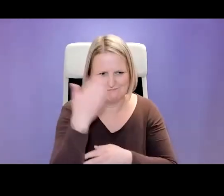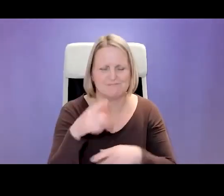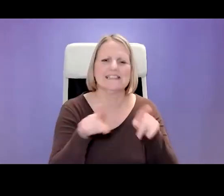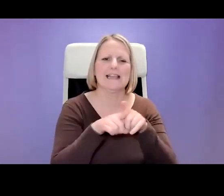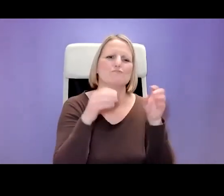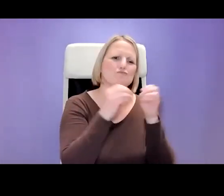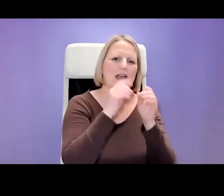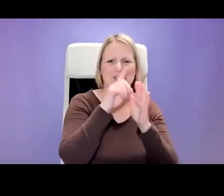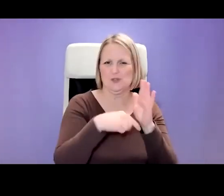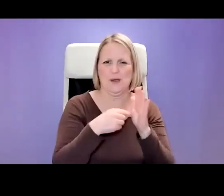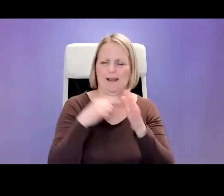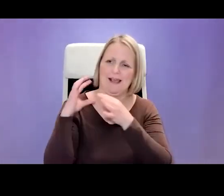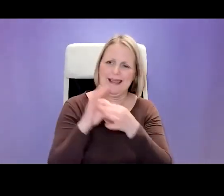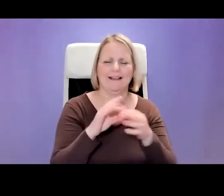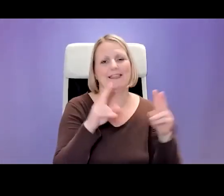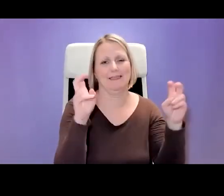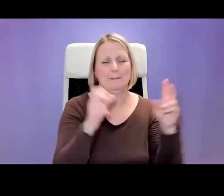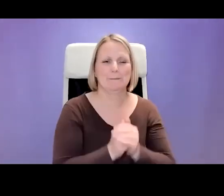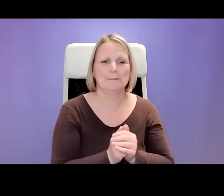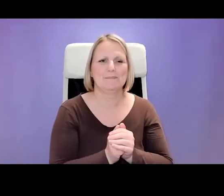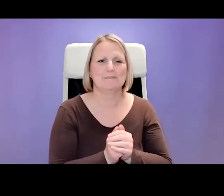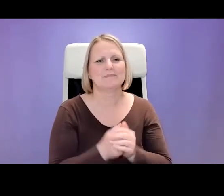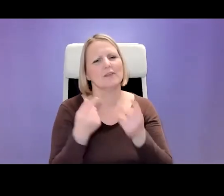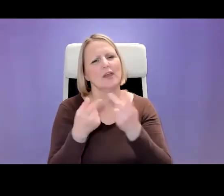And then, a related theme that has come up is the question about autism and clergy.